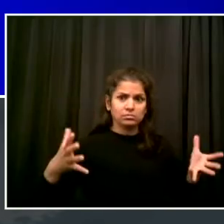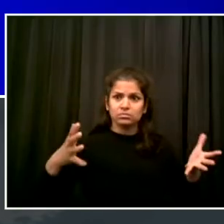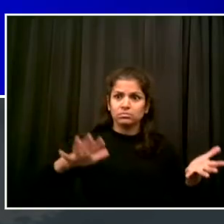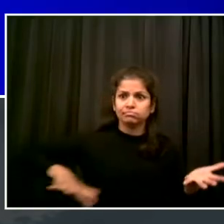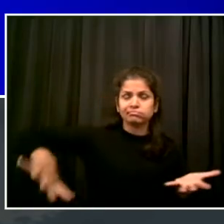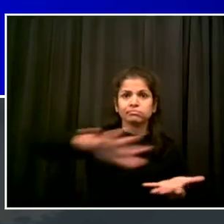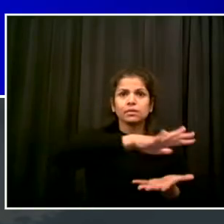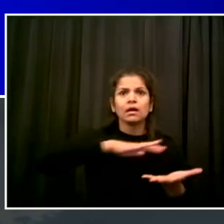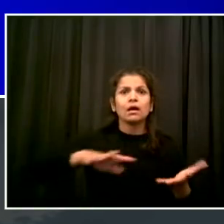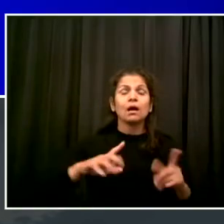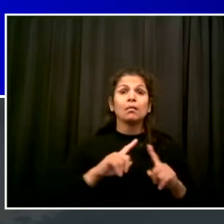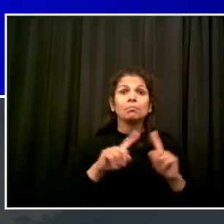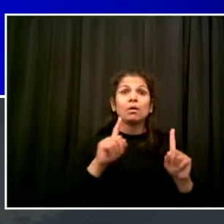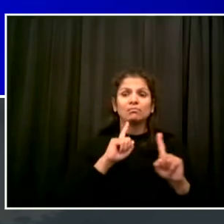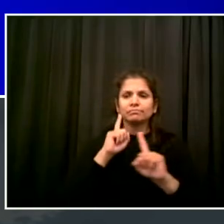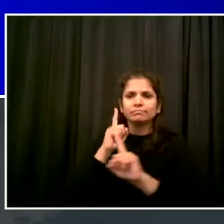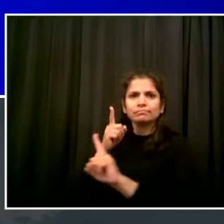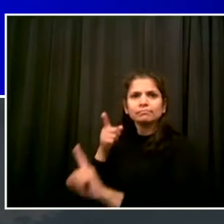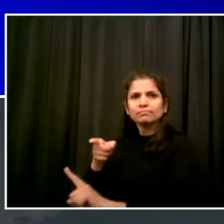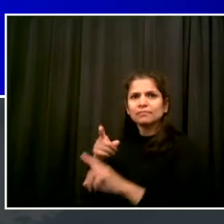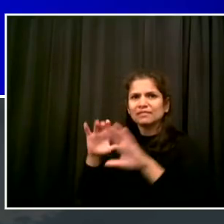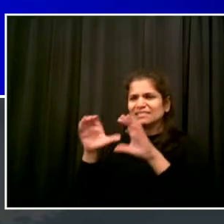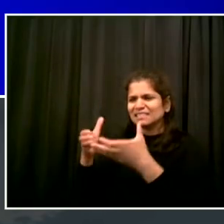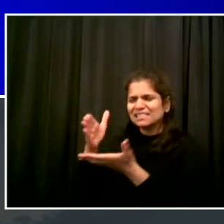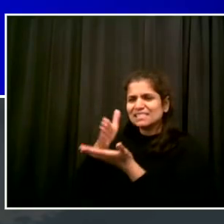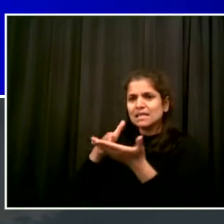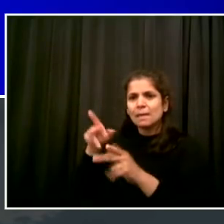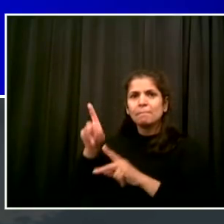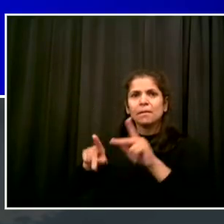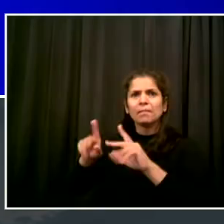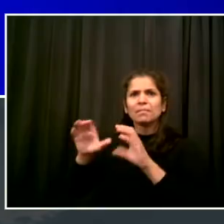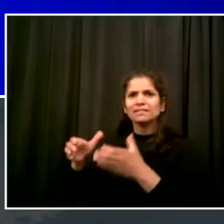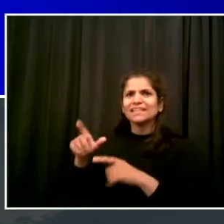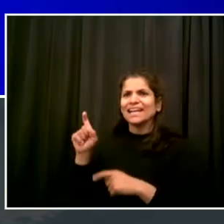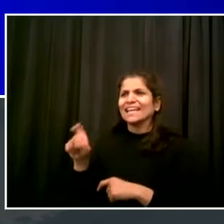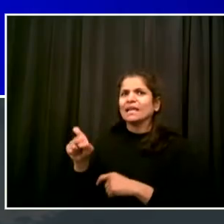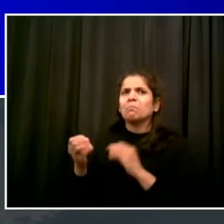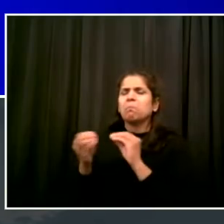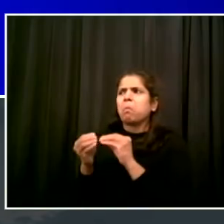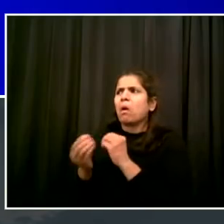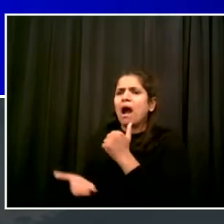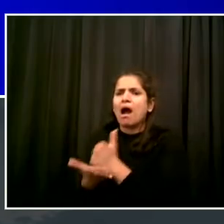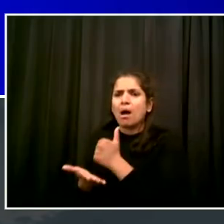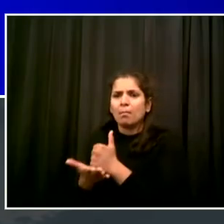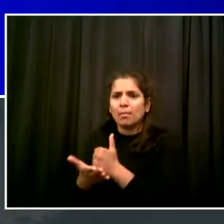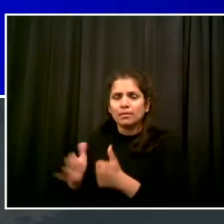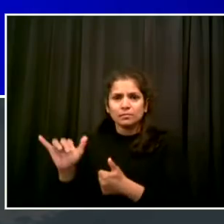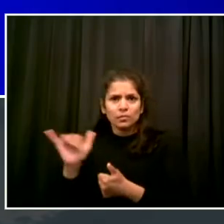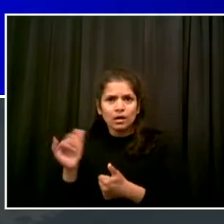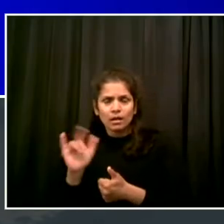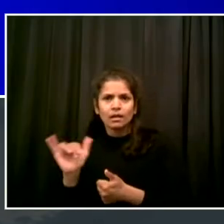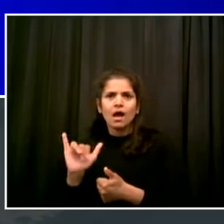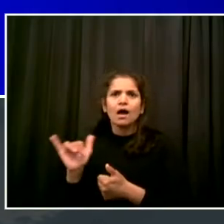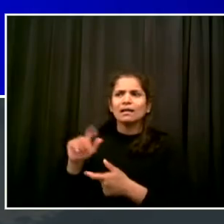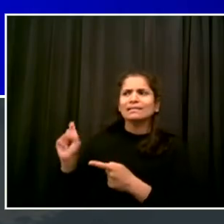HAVING ON THE MOST VULNERABLE NEW YORKERS. WE LAPN TO HELP EVERYONE AND AT